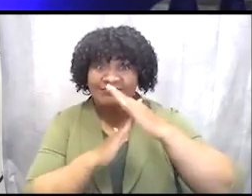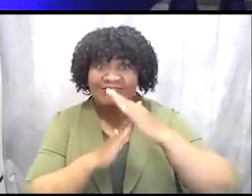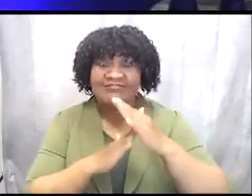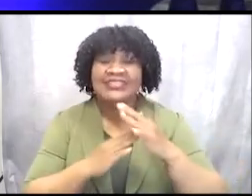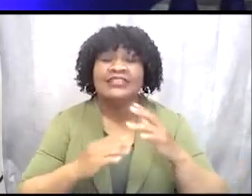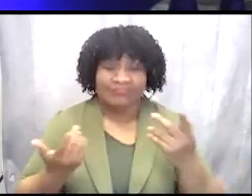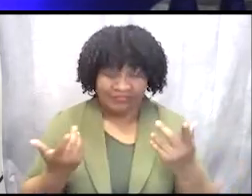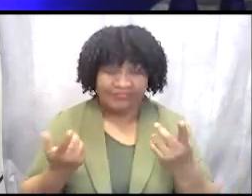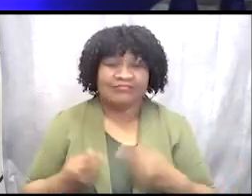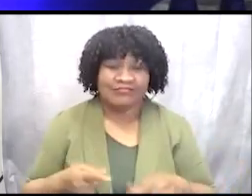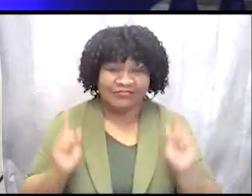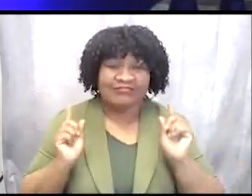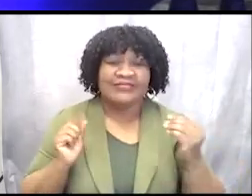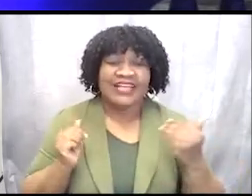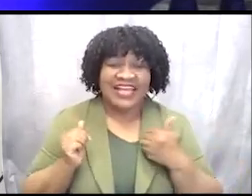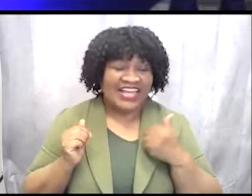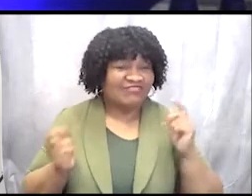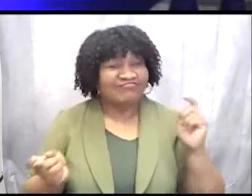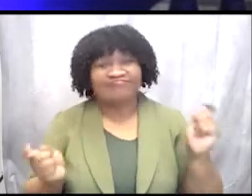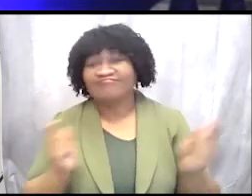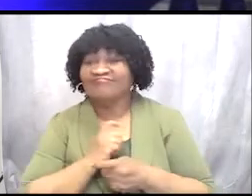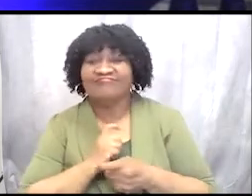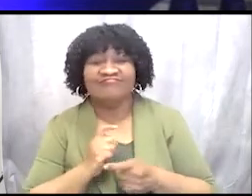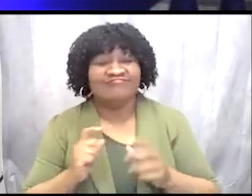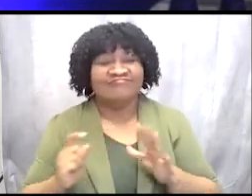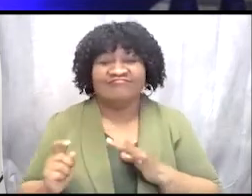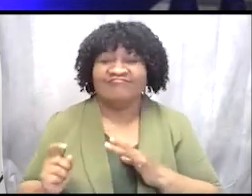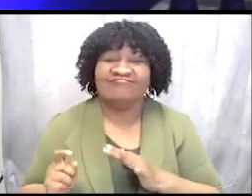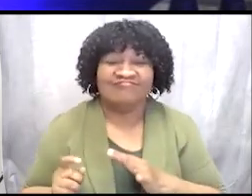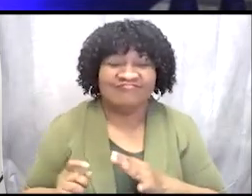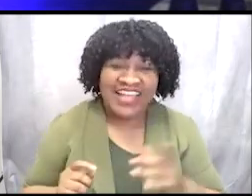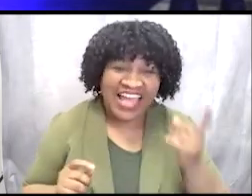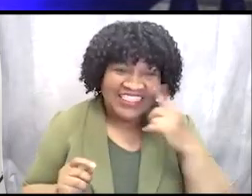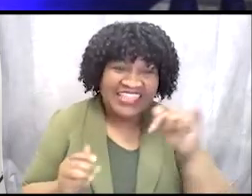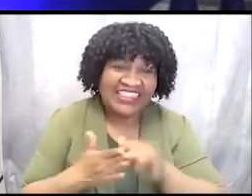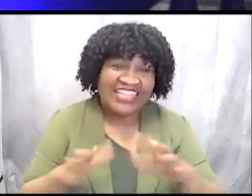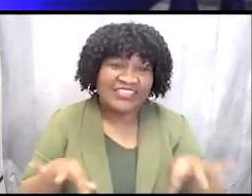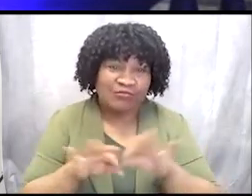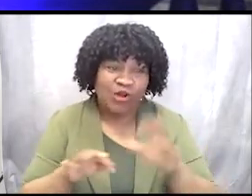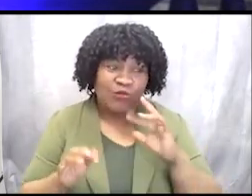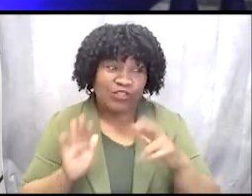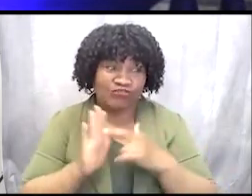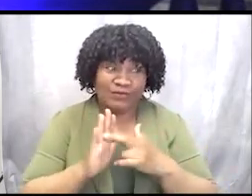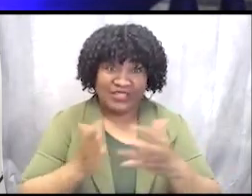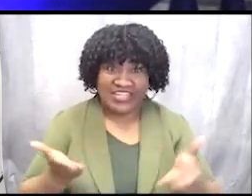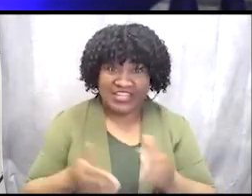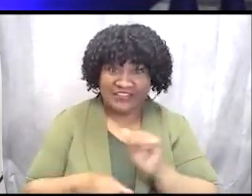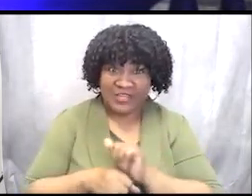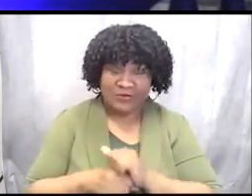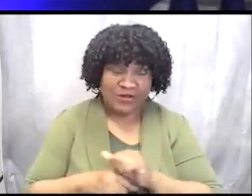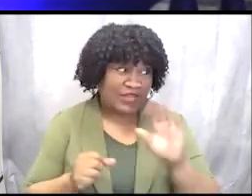that's when you can begin to have game-changing moments. And I think that's what is represented in this work that BERC is doing.